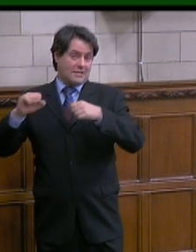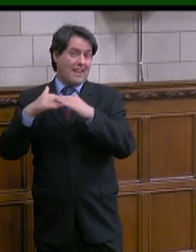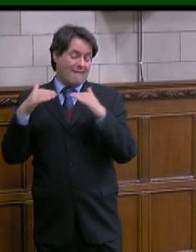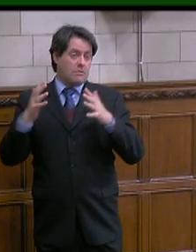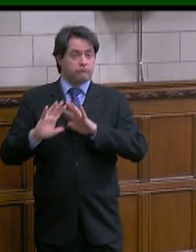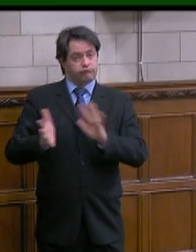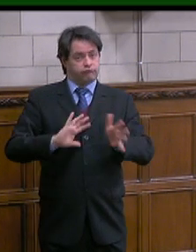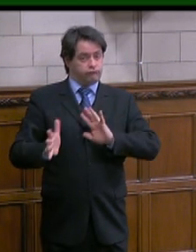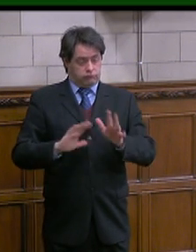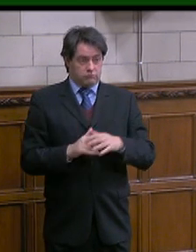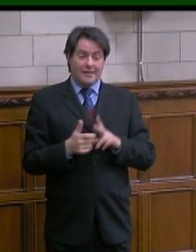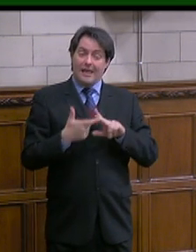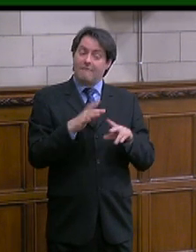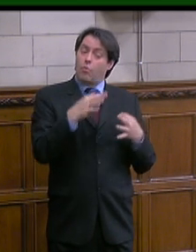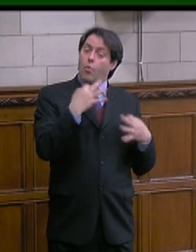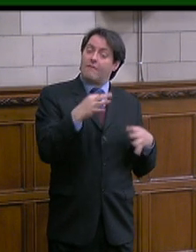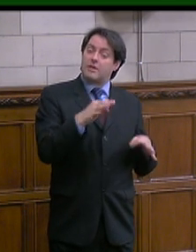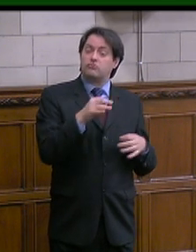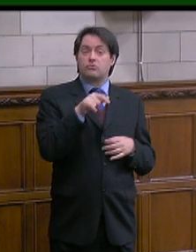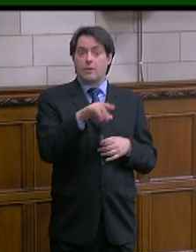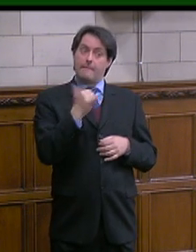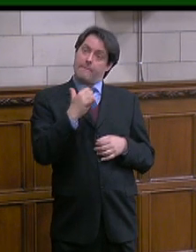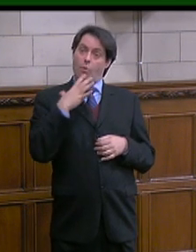Individuals who take those qualifications might wish to enter a career working professionally